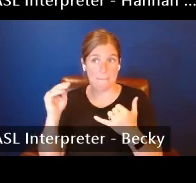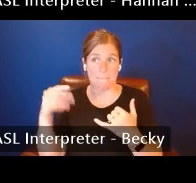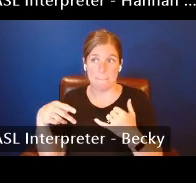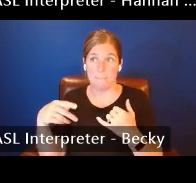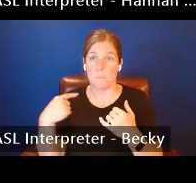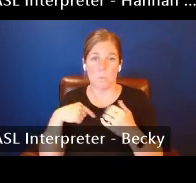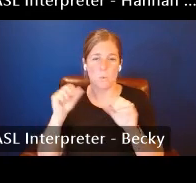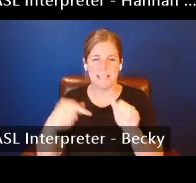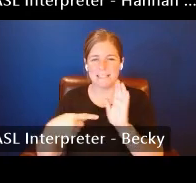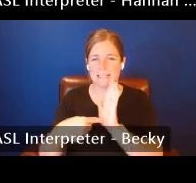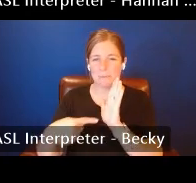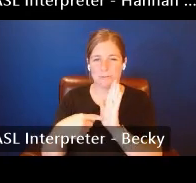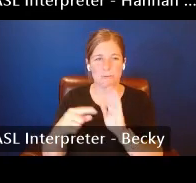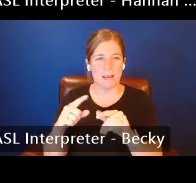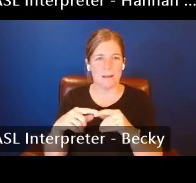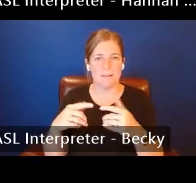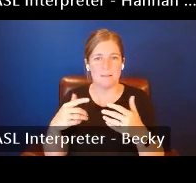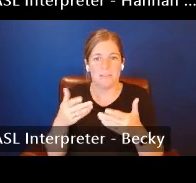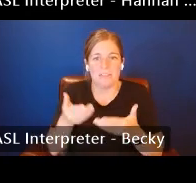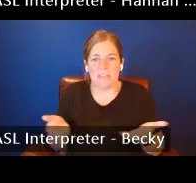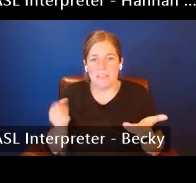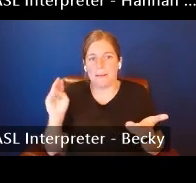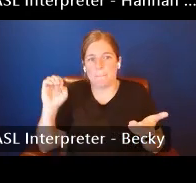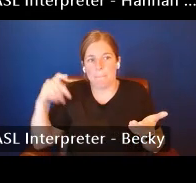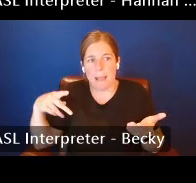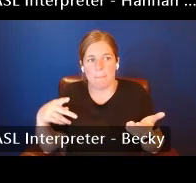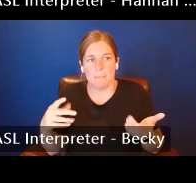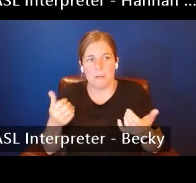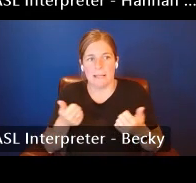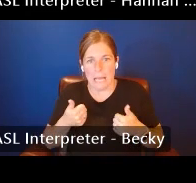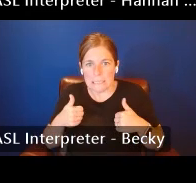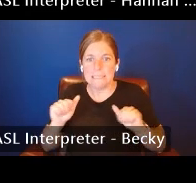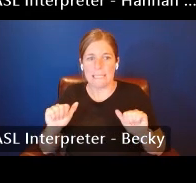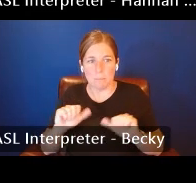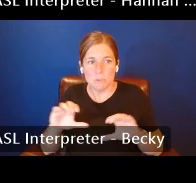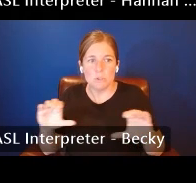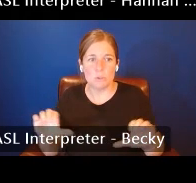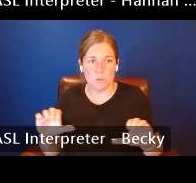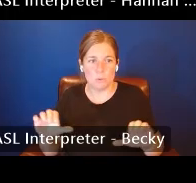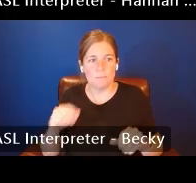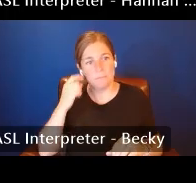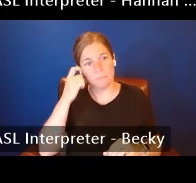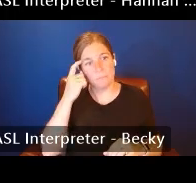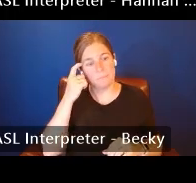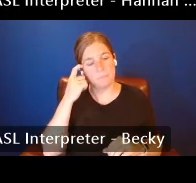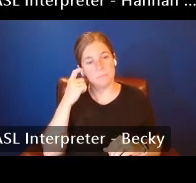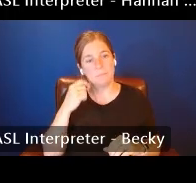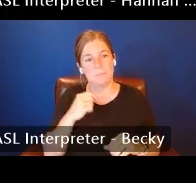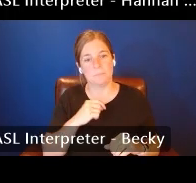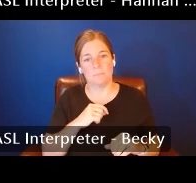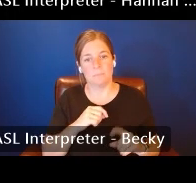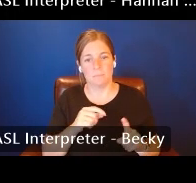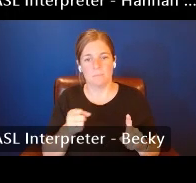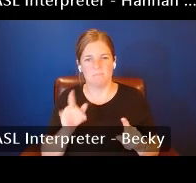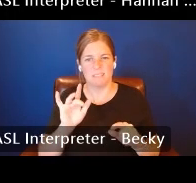that the map attempts to do, as far as describing itself. Skip to map's text search link. And you can tab one more.